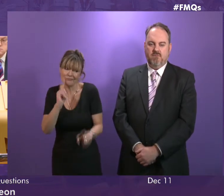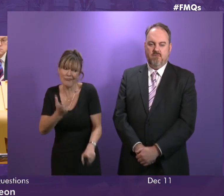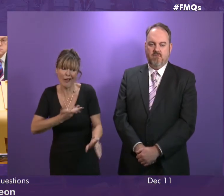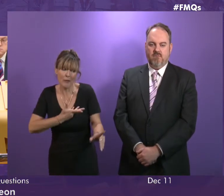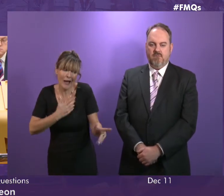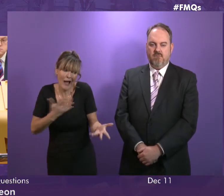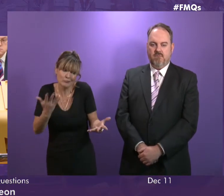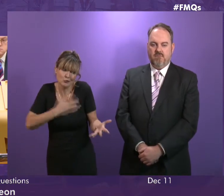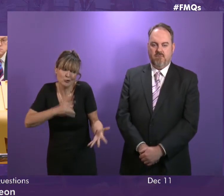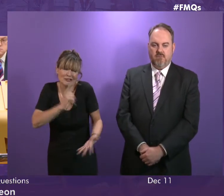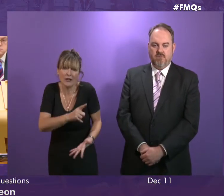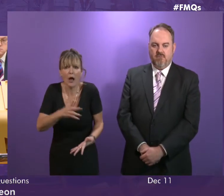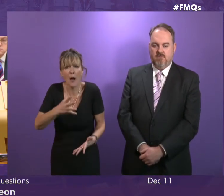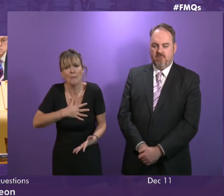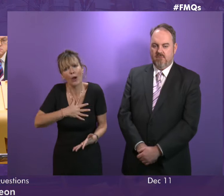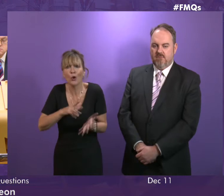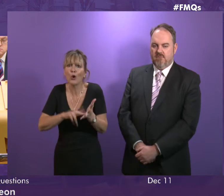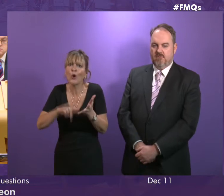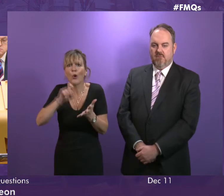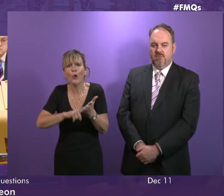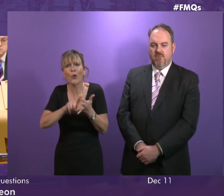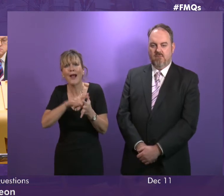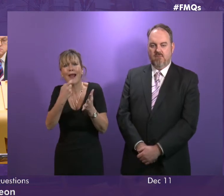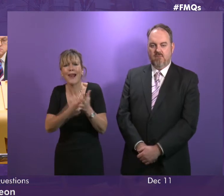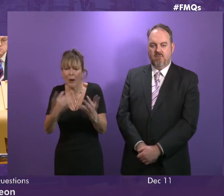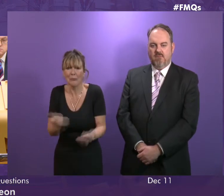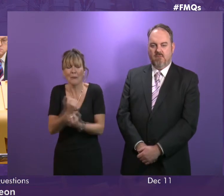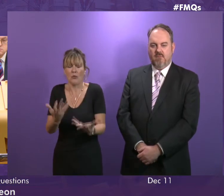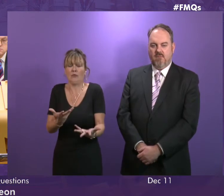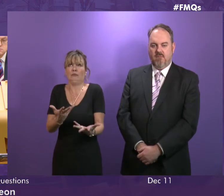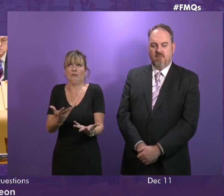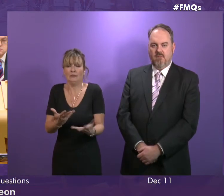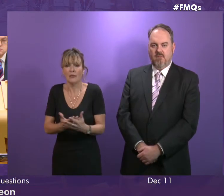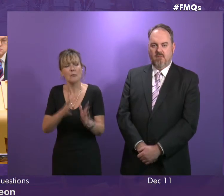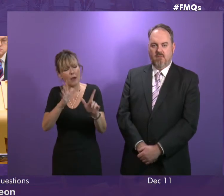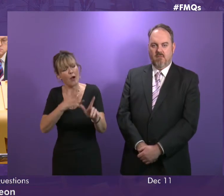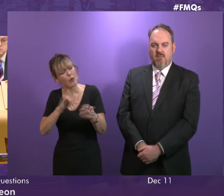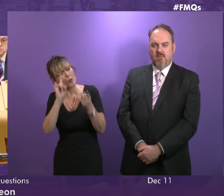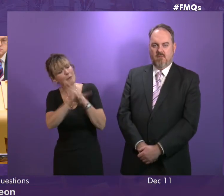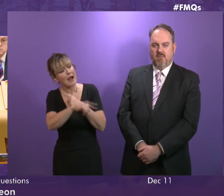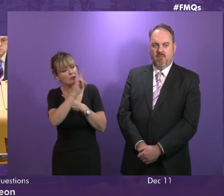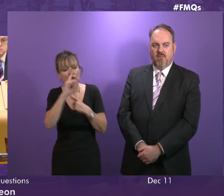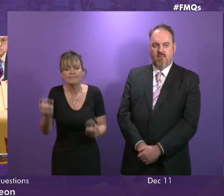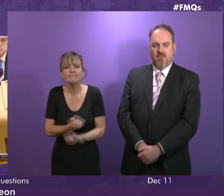say—with nuclear power. I point to energy efficiency schemes to help people insulate